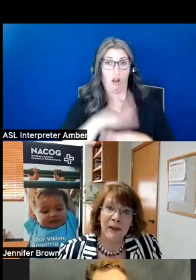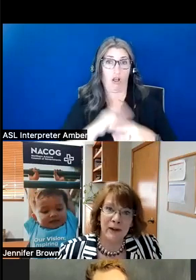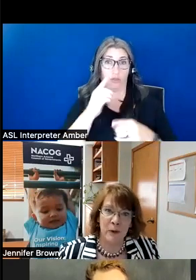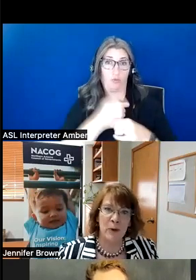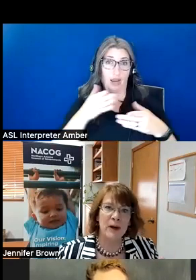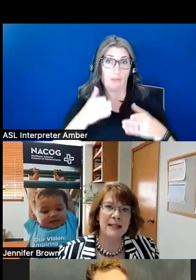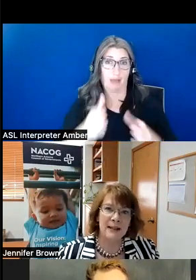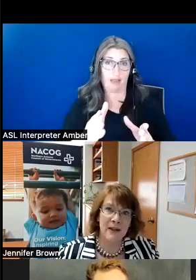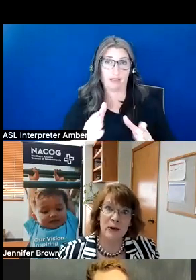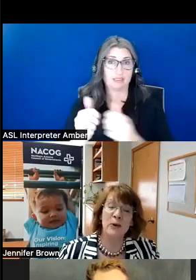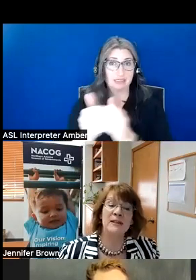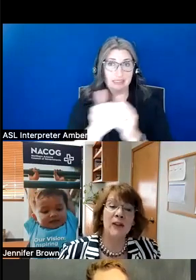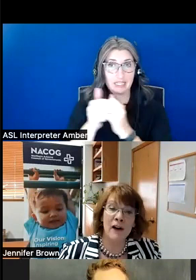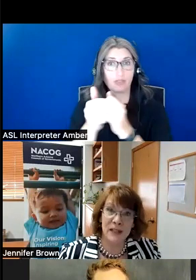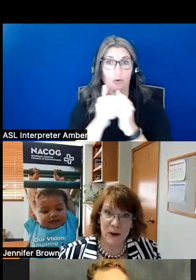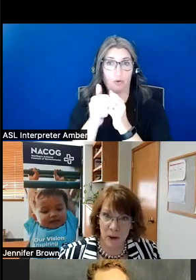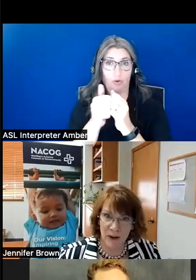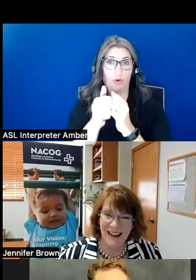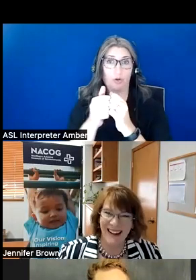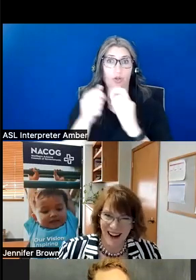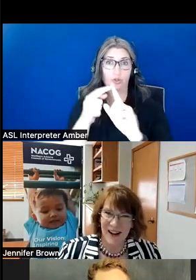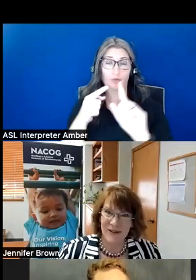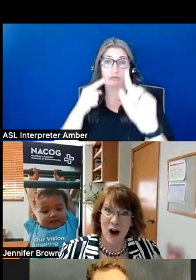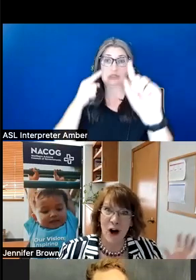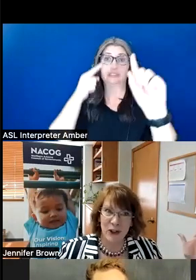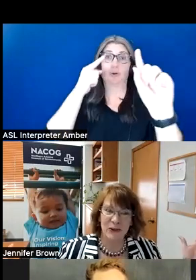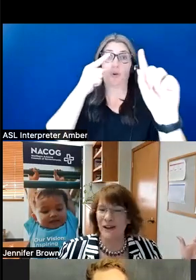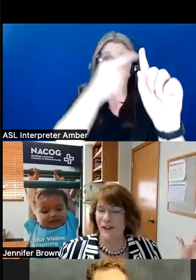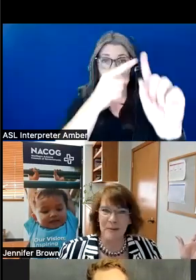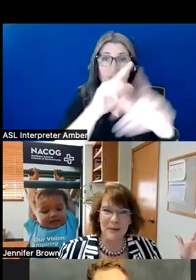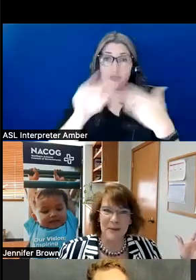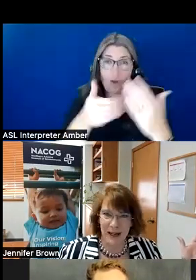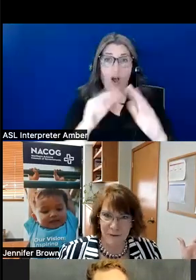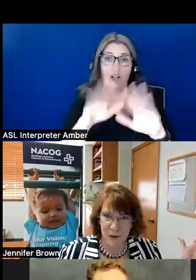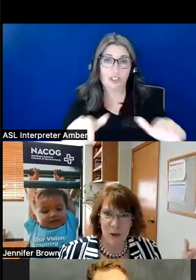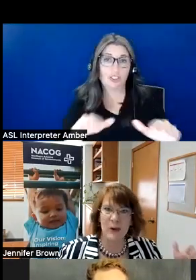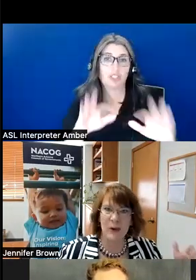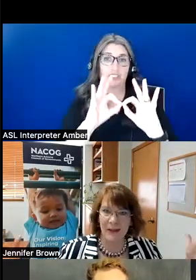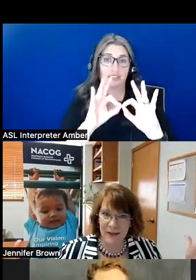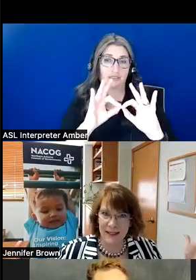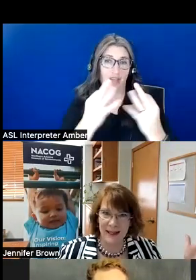We're working together towards the lofty goal of all children and families are ready for school and life successes.